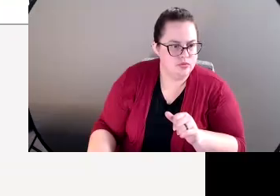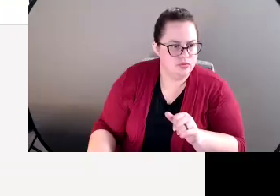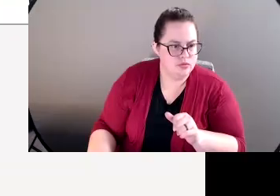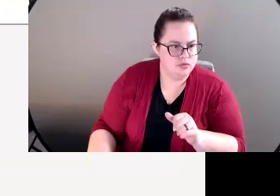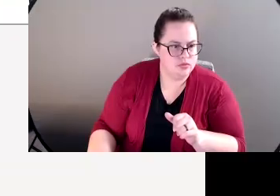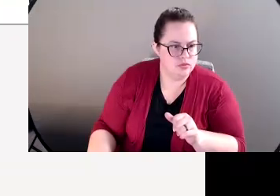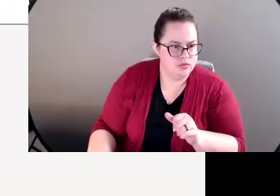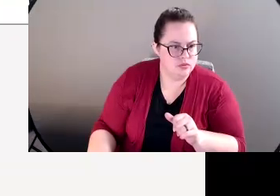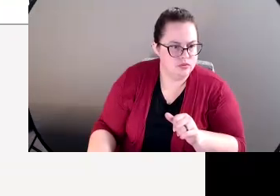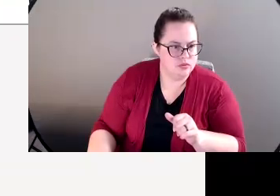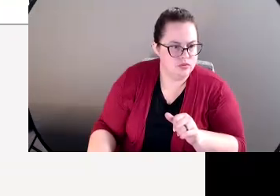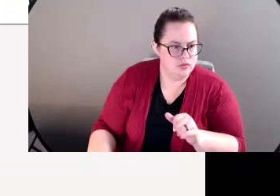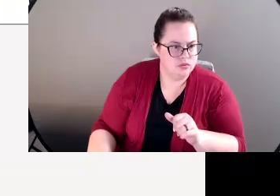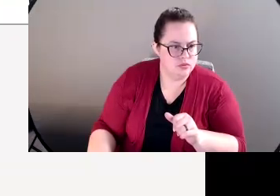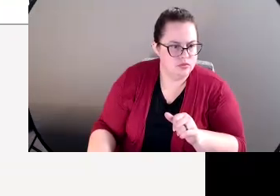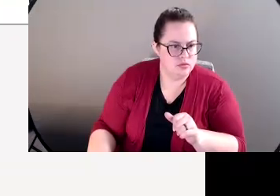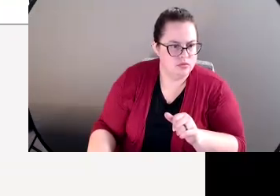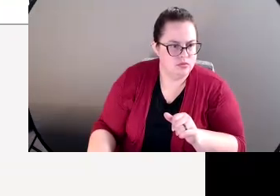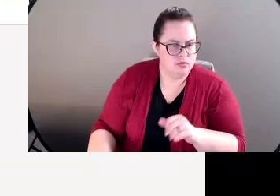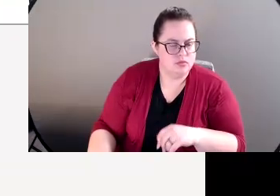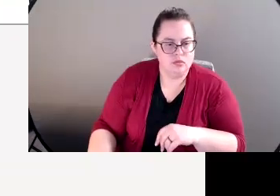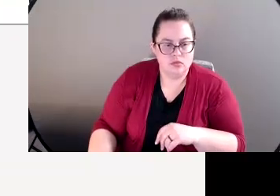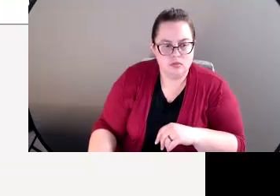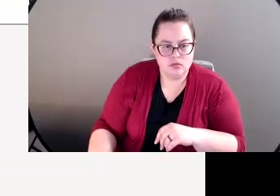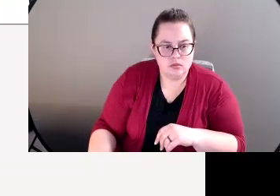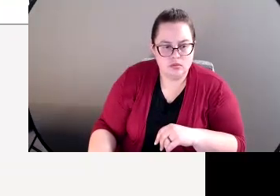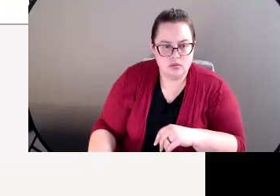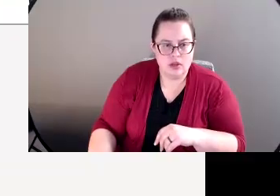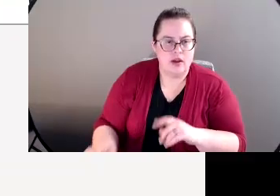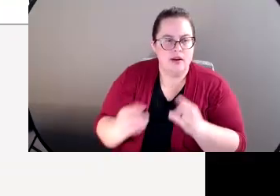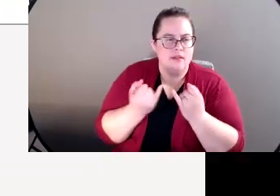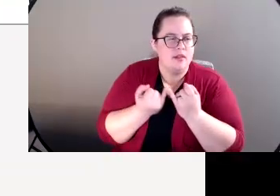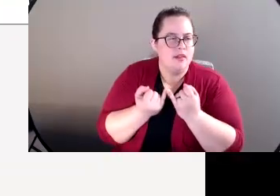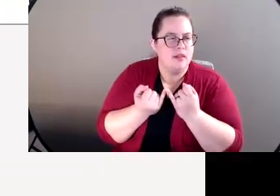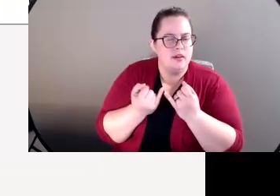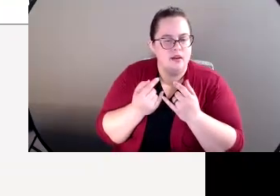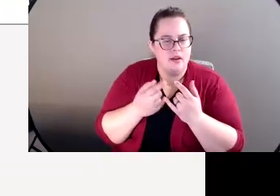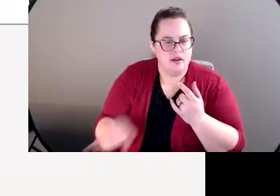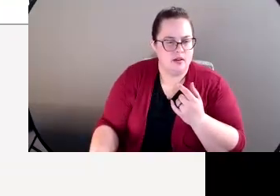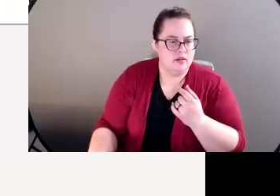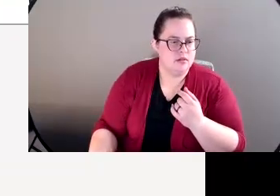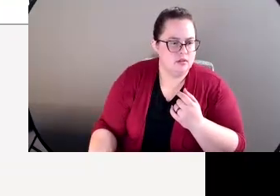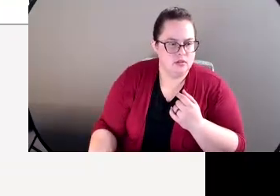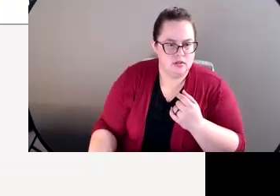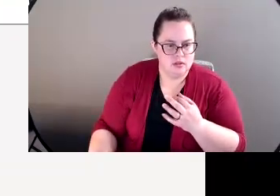It's incredibly slow, especially in newest version. Is anyone else experiencing this?